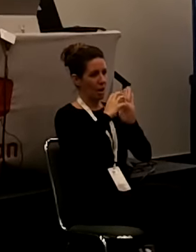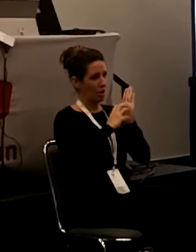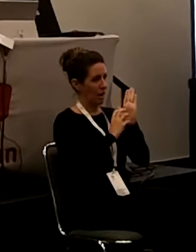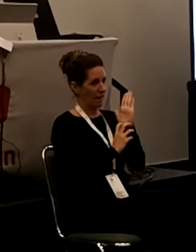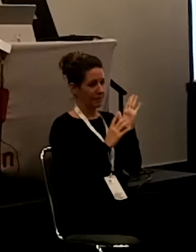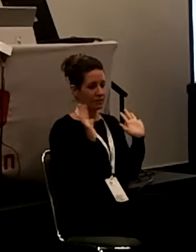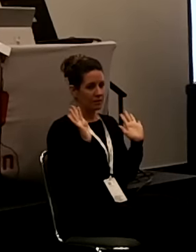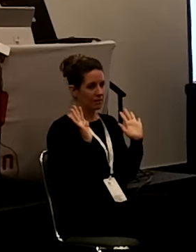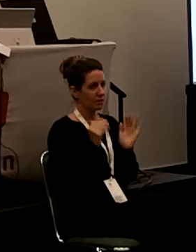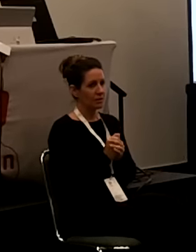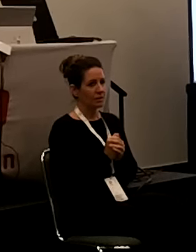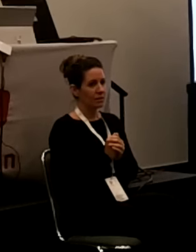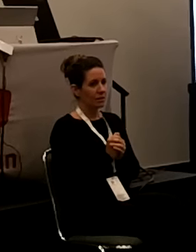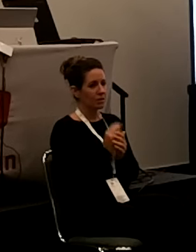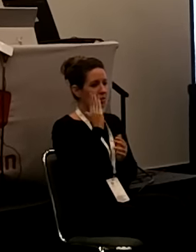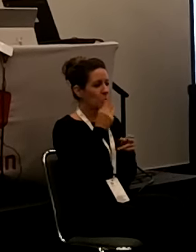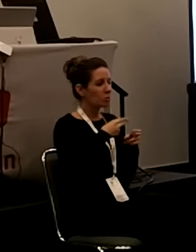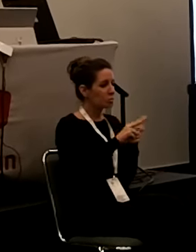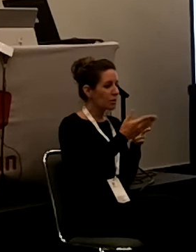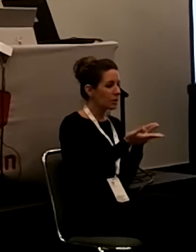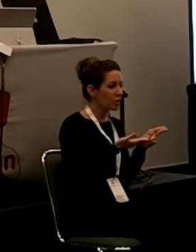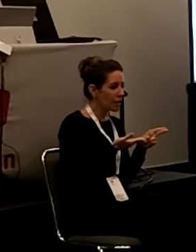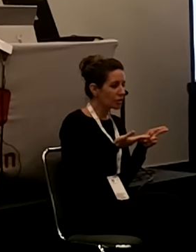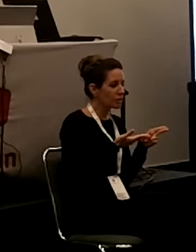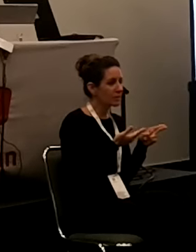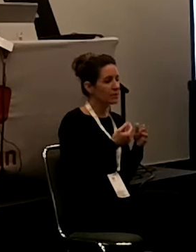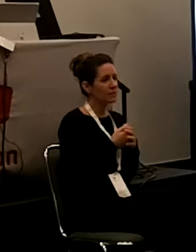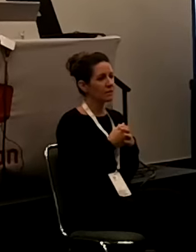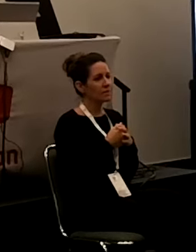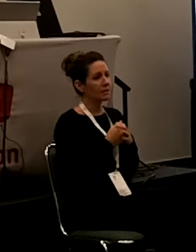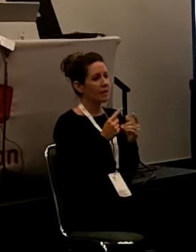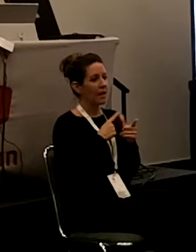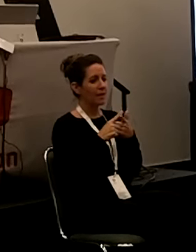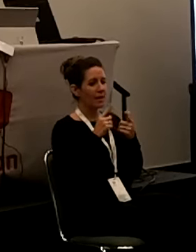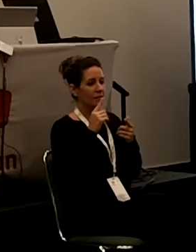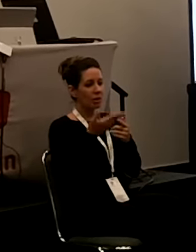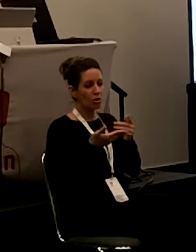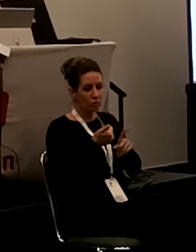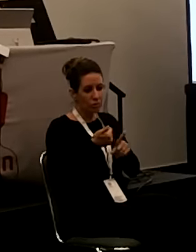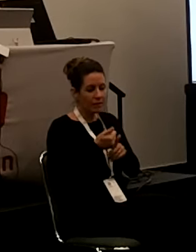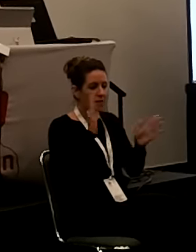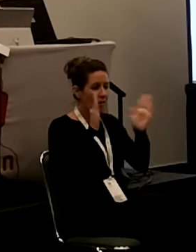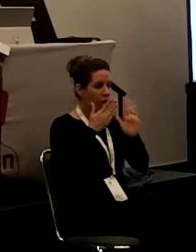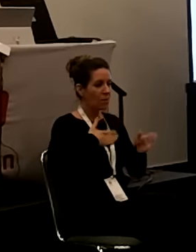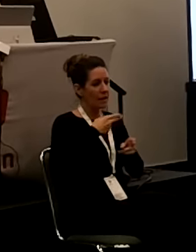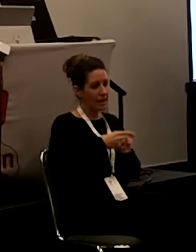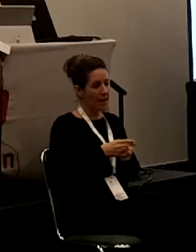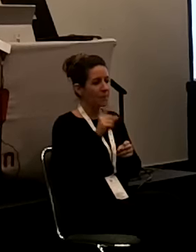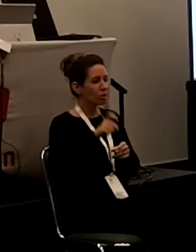Little introduction type of thing - "Hi, this is so and so, be sure to caption your videos,"